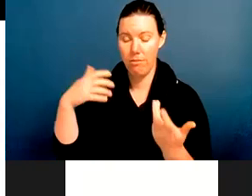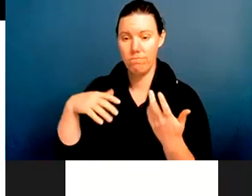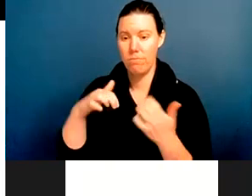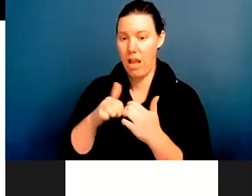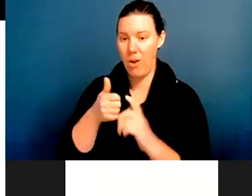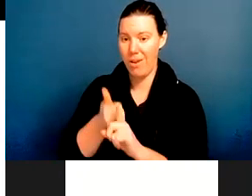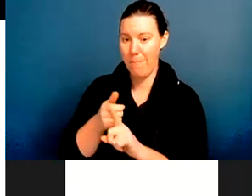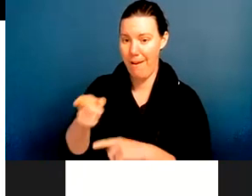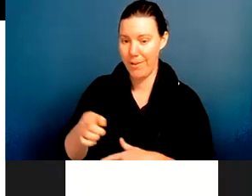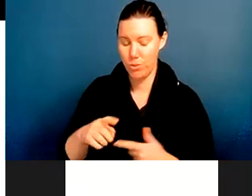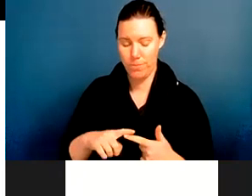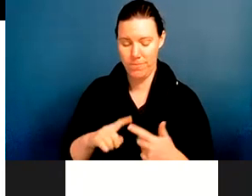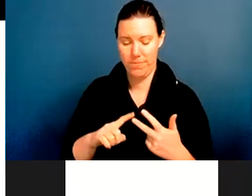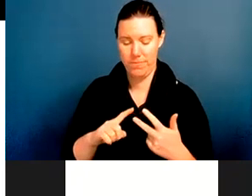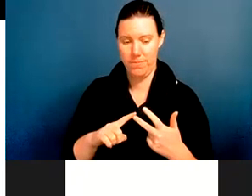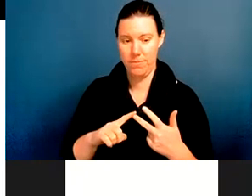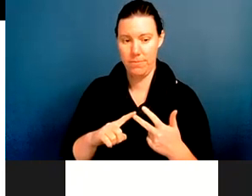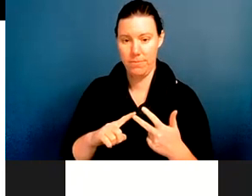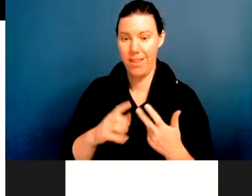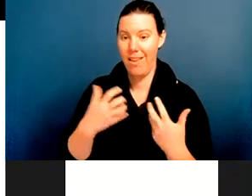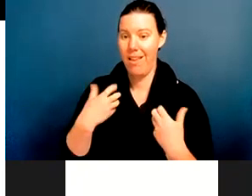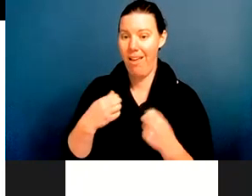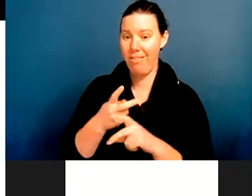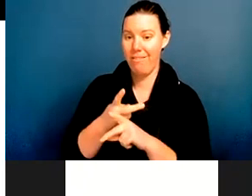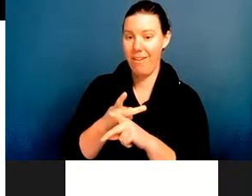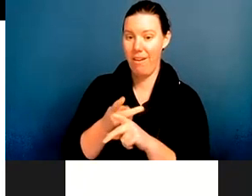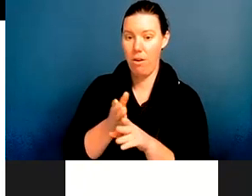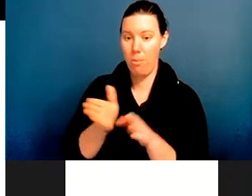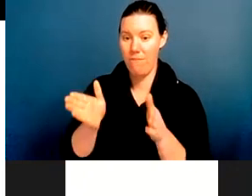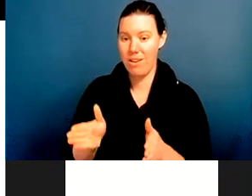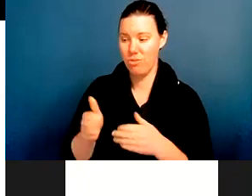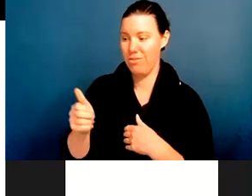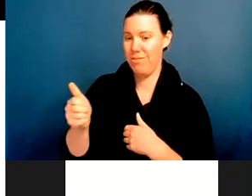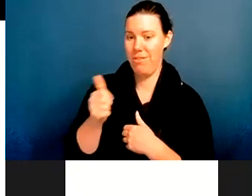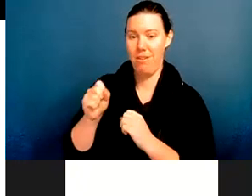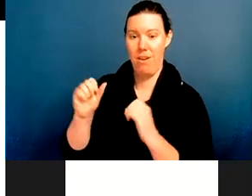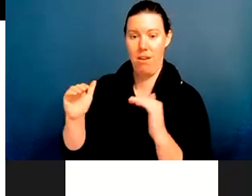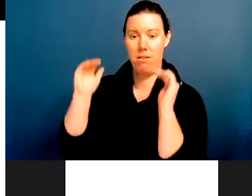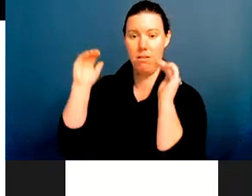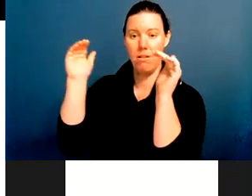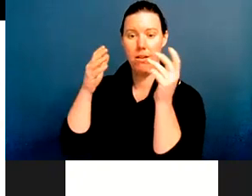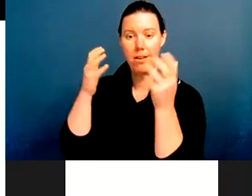How can healthcare professionals improve so that they are providing fair healthcare?